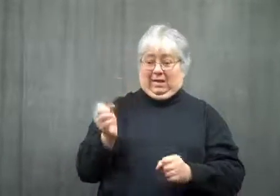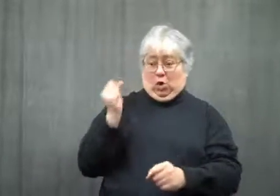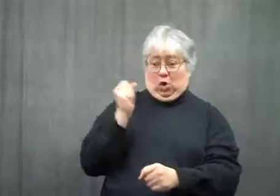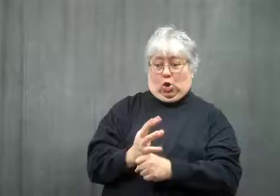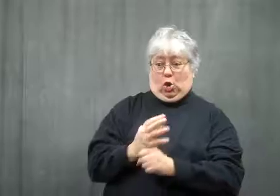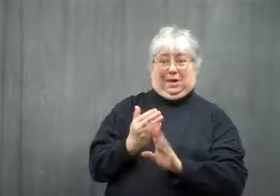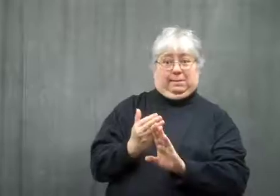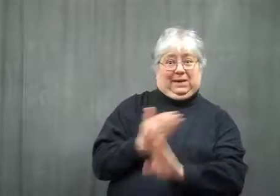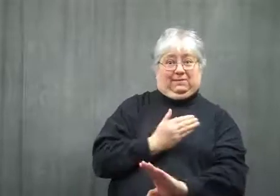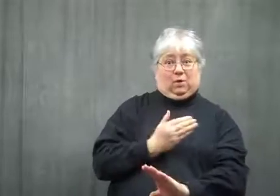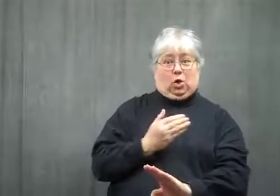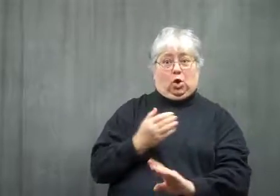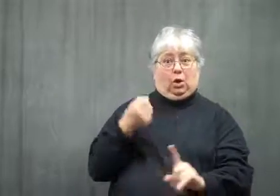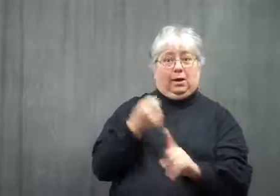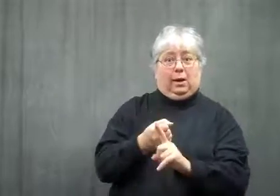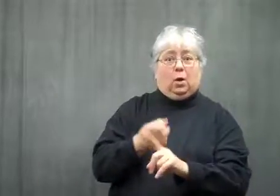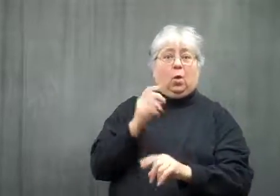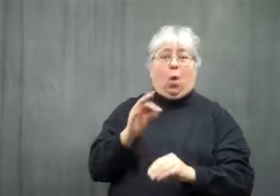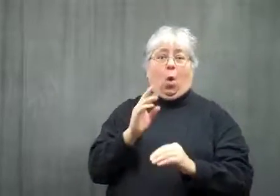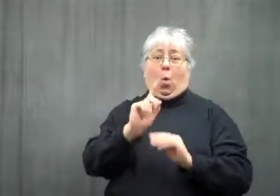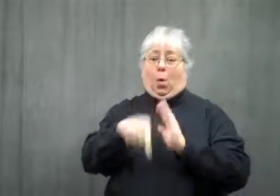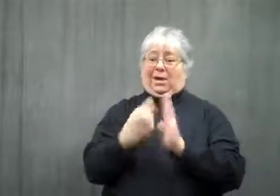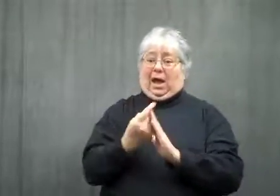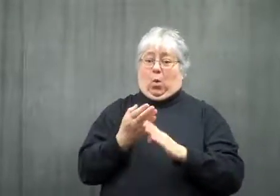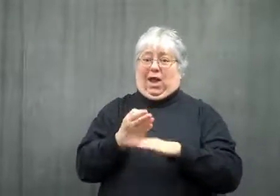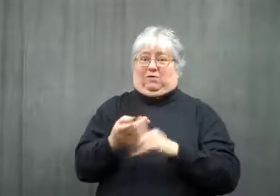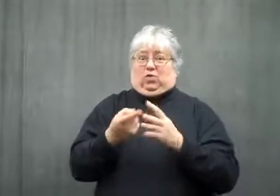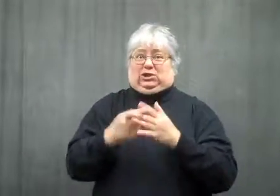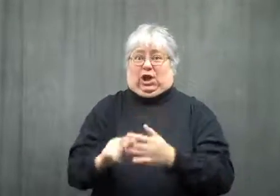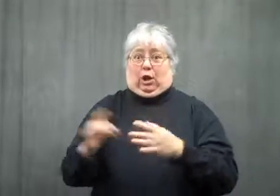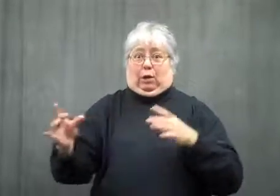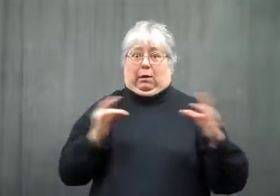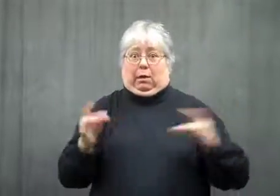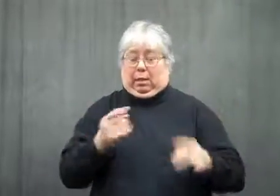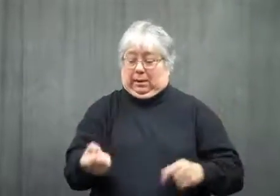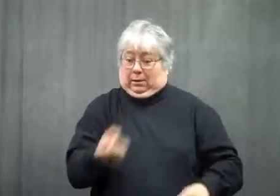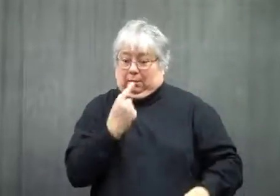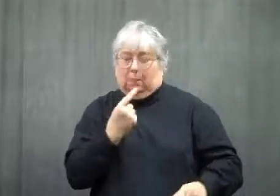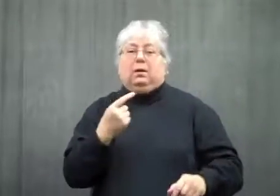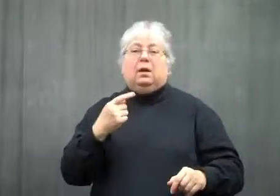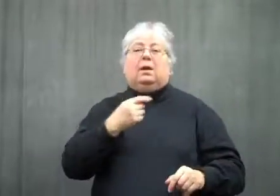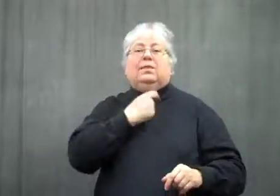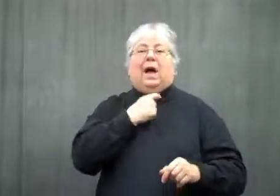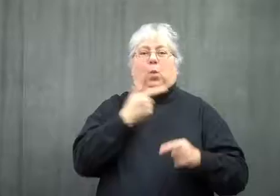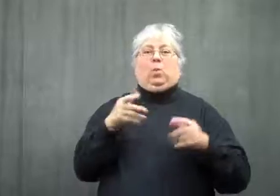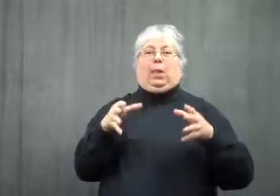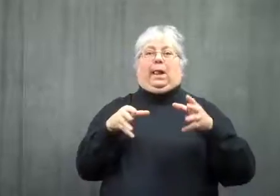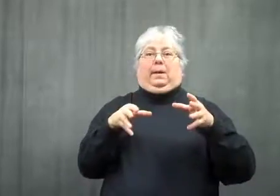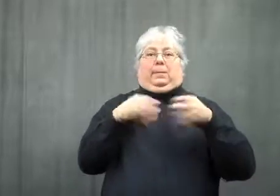If taken before or within an hour of exposure, the thyroid will absorb it.